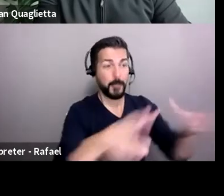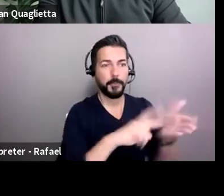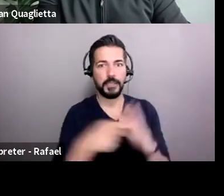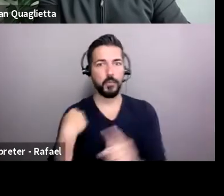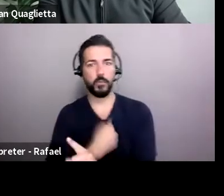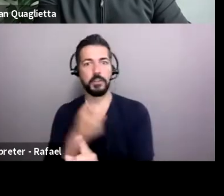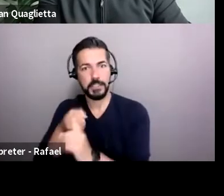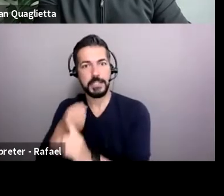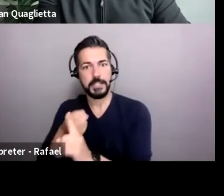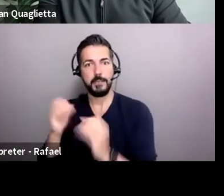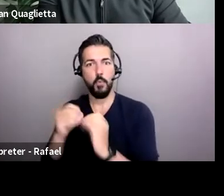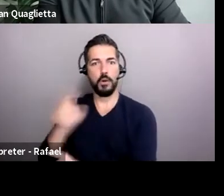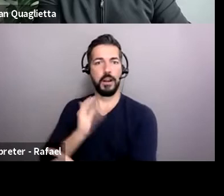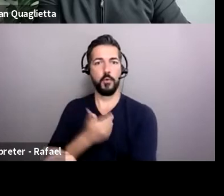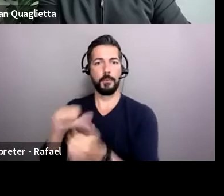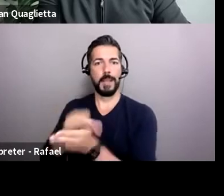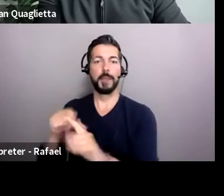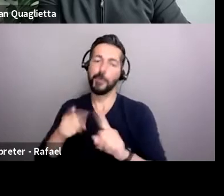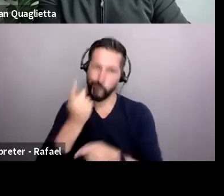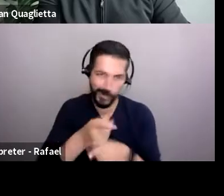time period thing like you were mentioning of prepping and